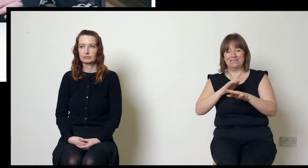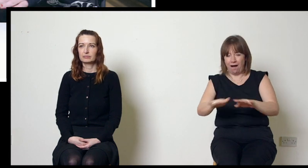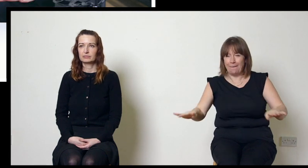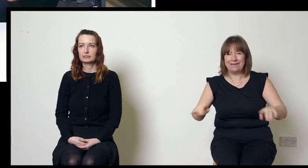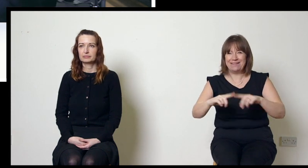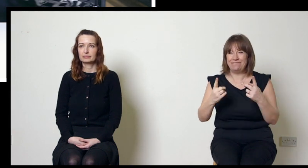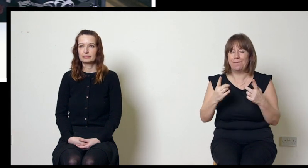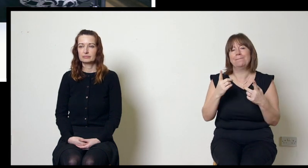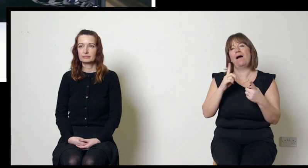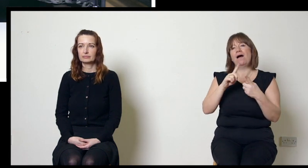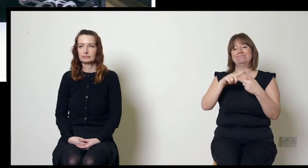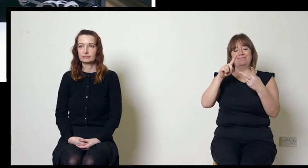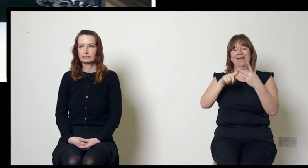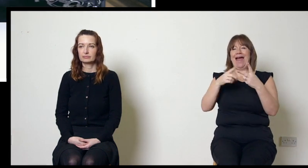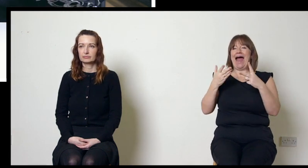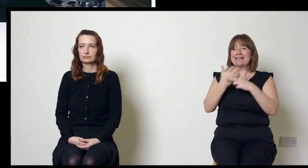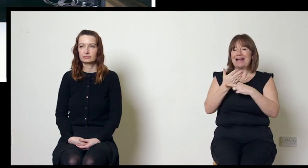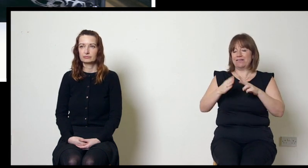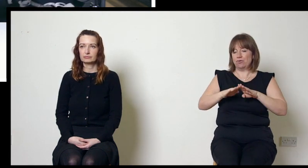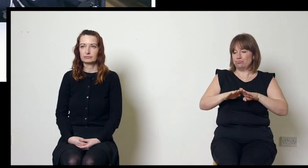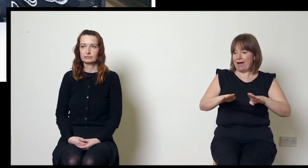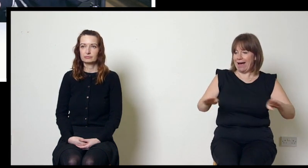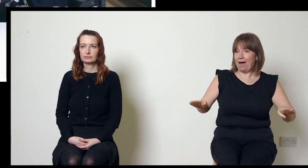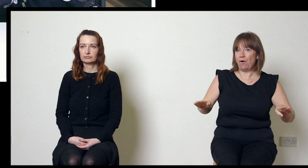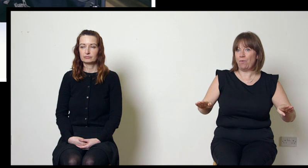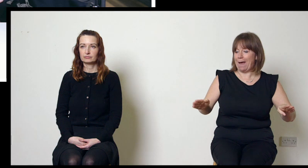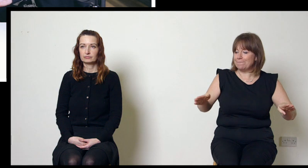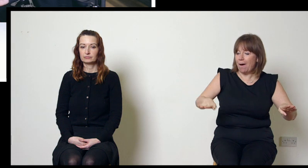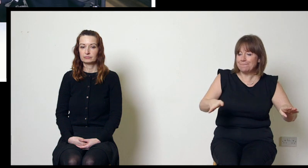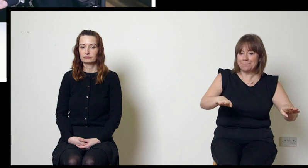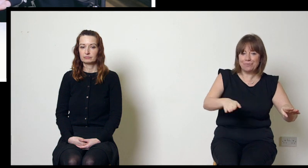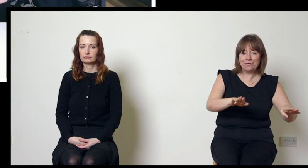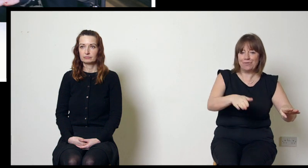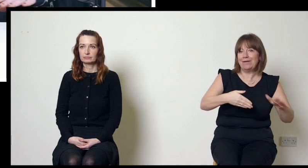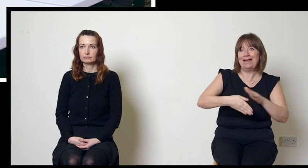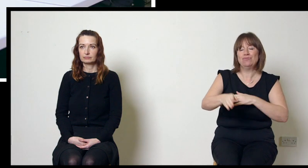access ground surface, any kind of little bumps as you go into a room,